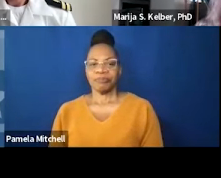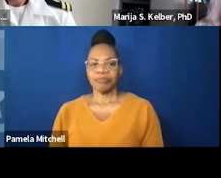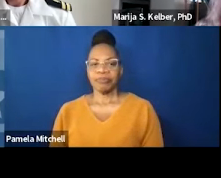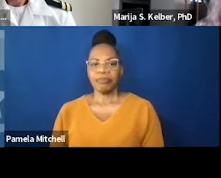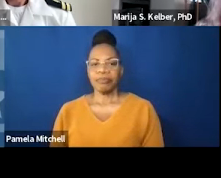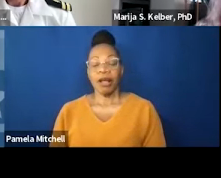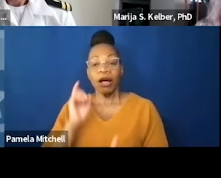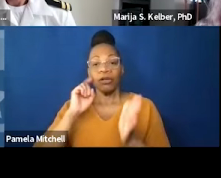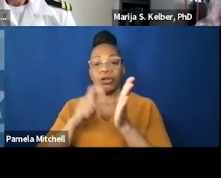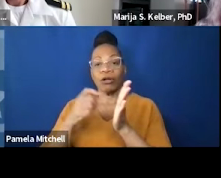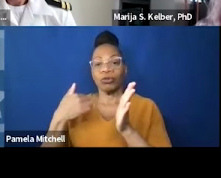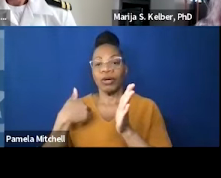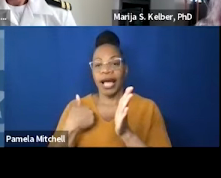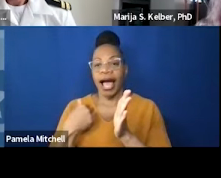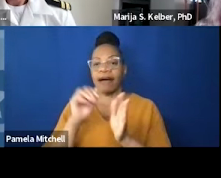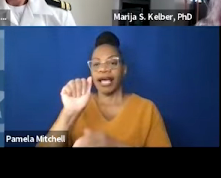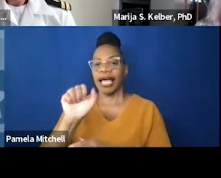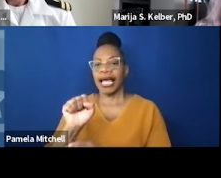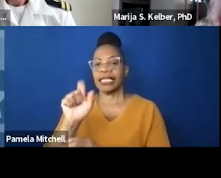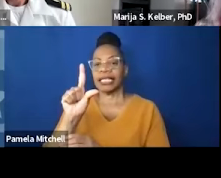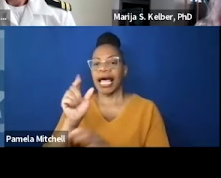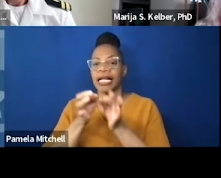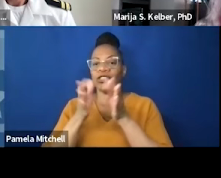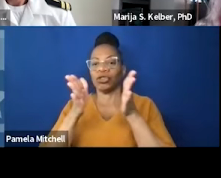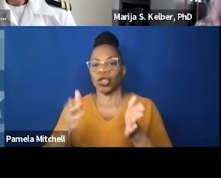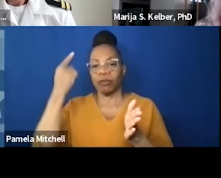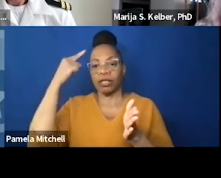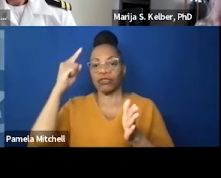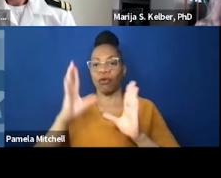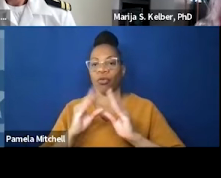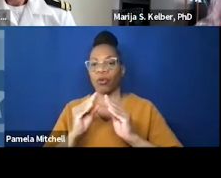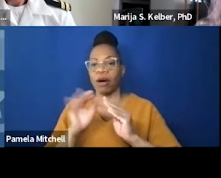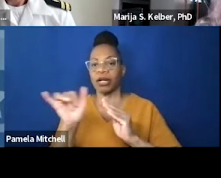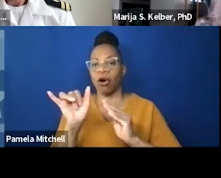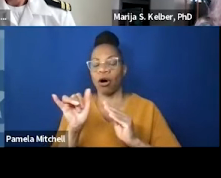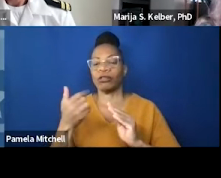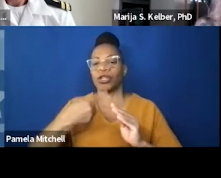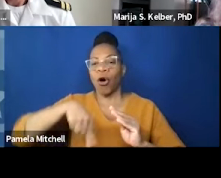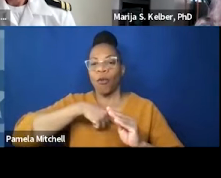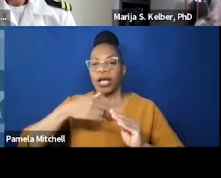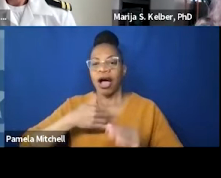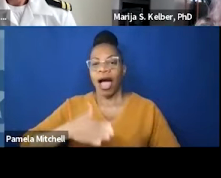As you'll notice, we have ASL interpretation for this event, and we're really pleased to have with us today